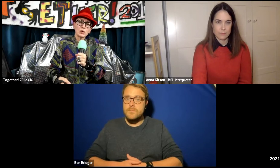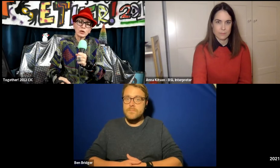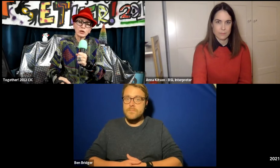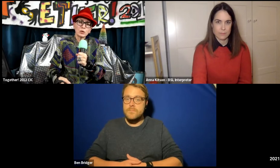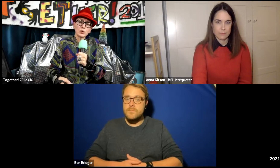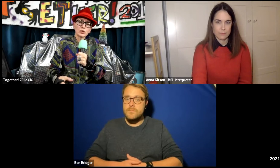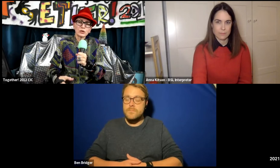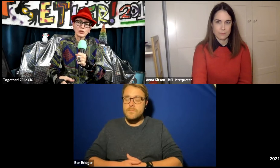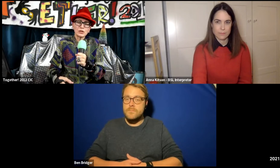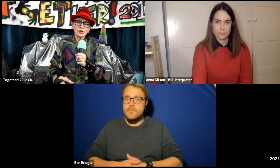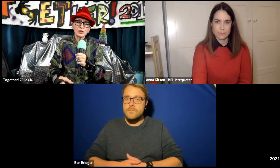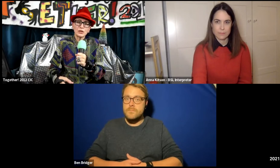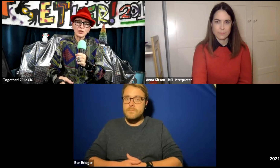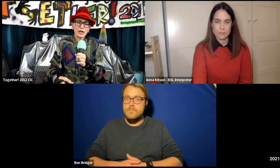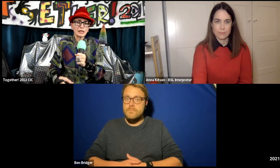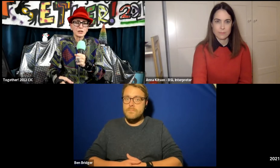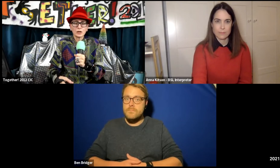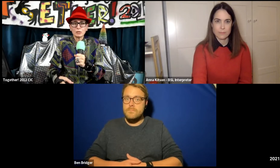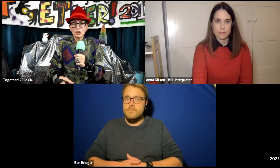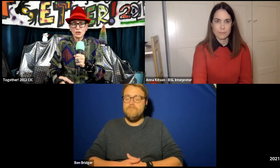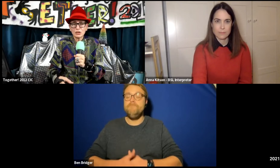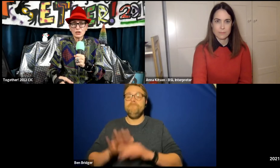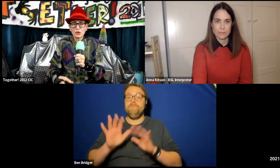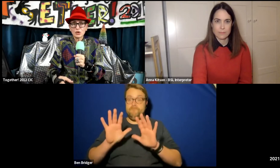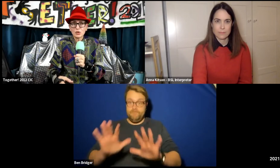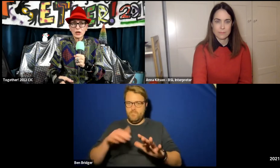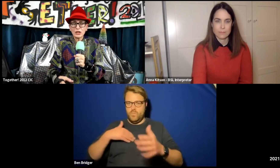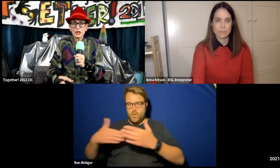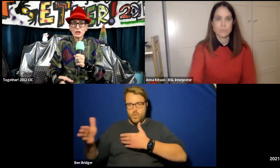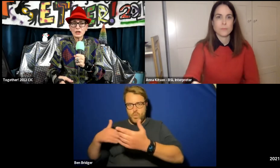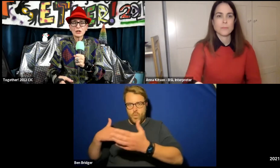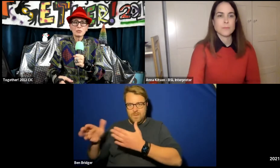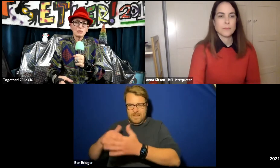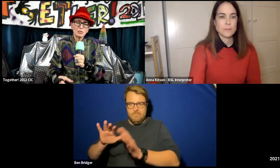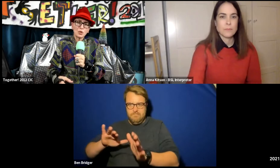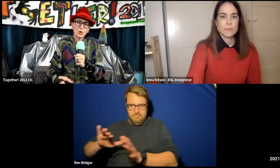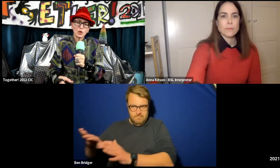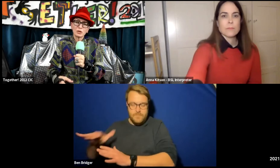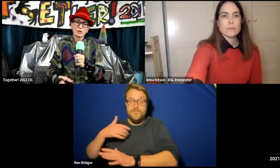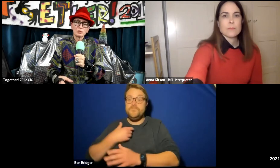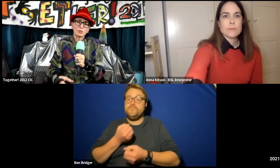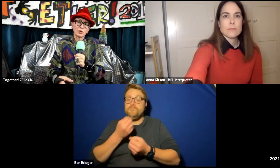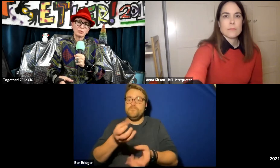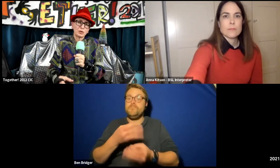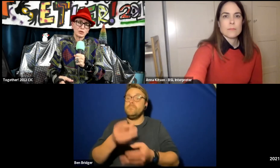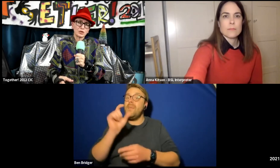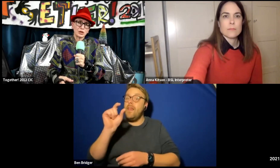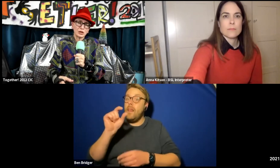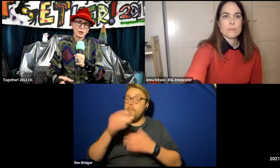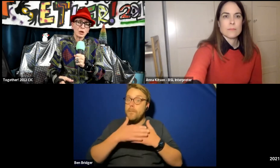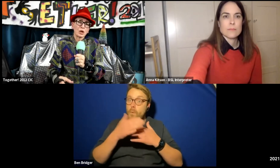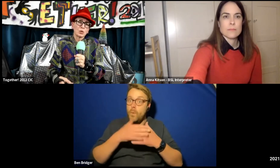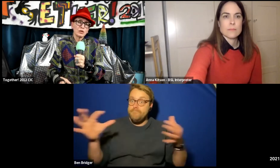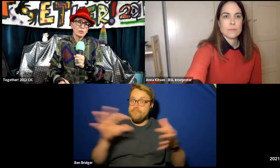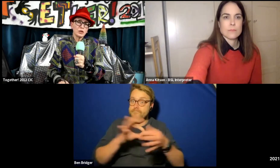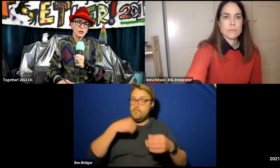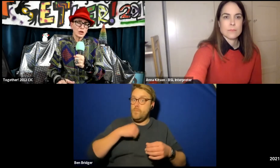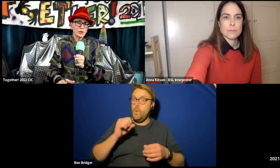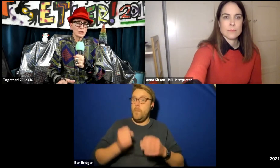While we are organising that I'm just going to tell you a little bit more about the pop-up poetry club, we have been going